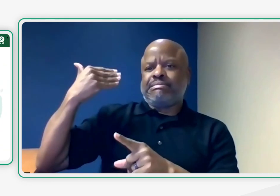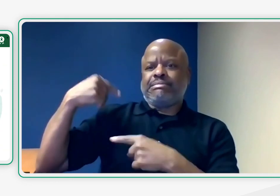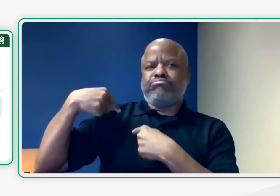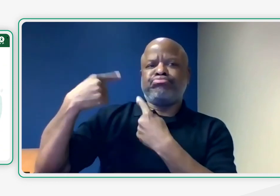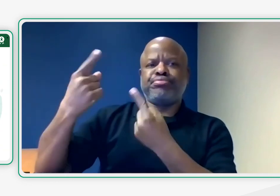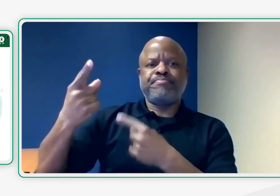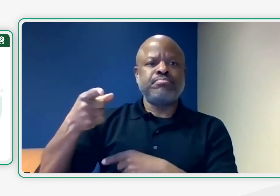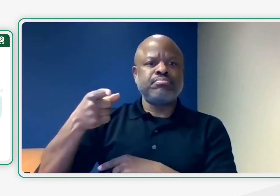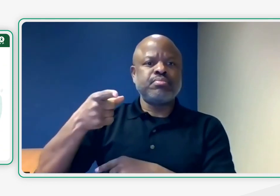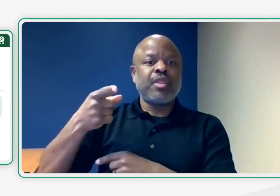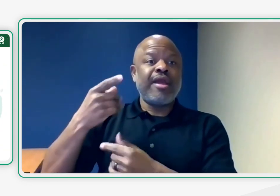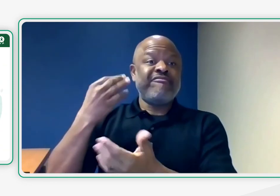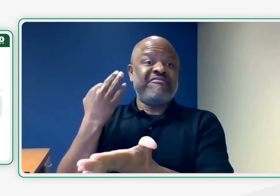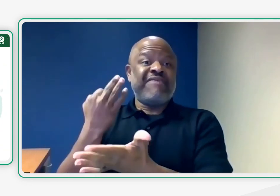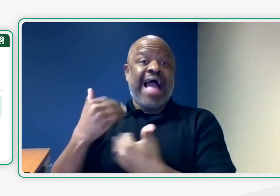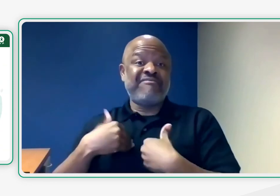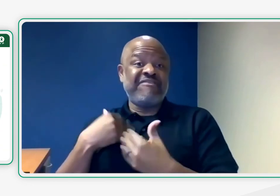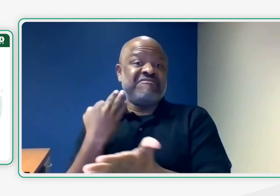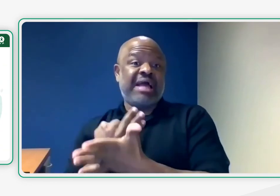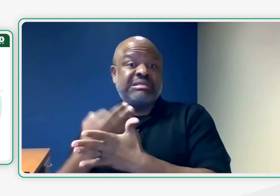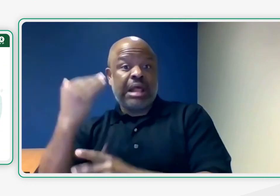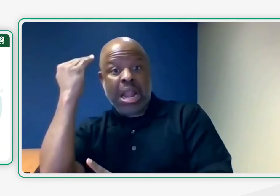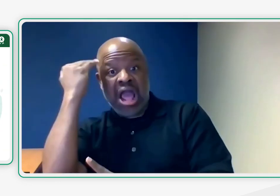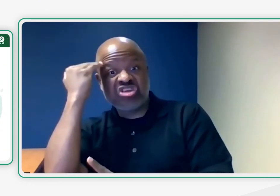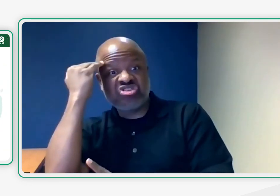Now I want to go into a little bit of a review session from what we've covered before.